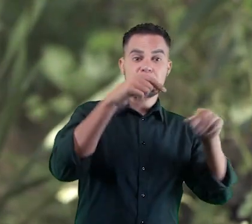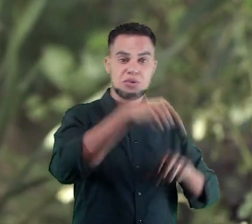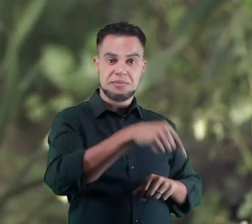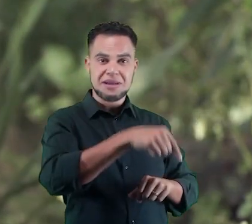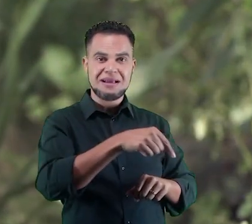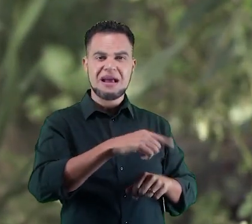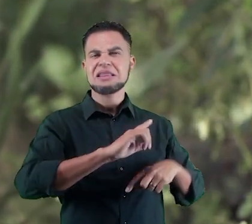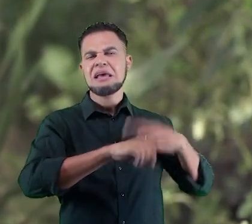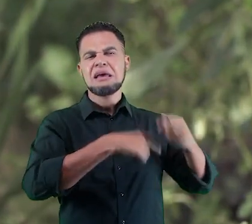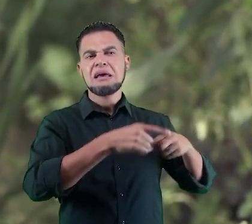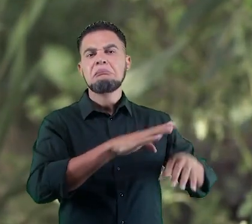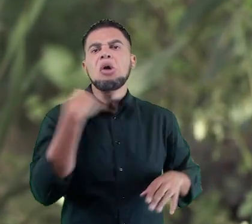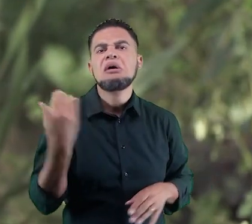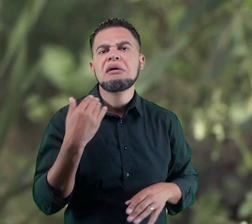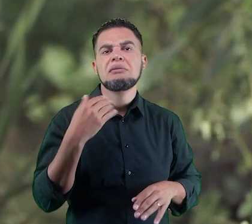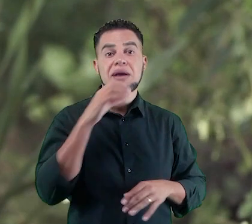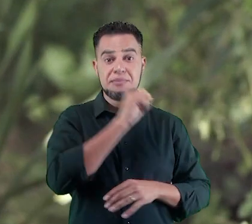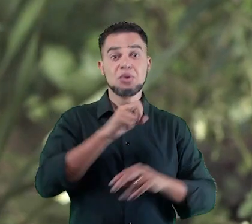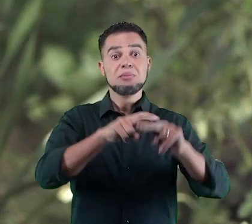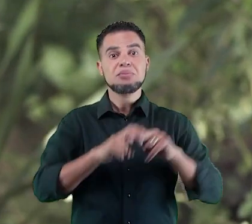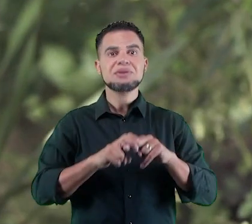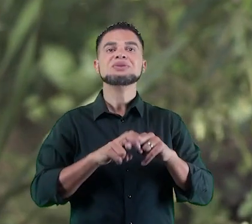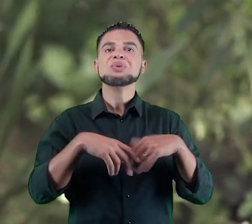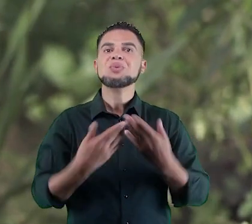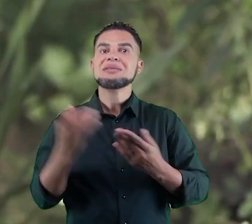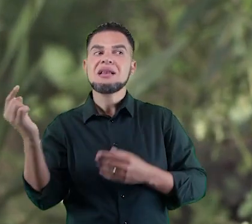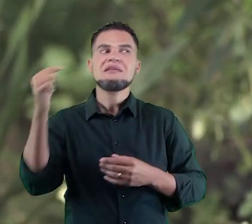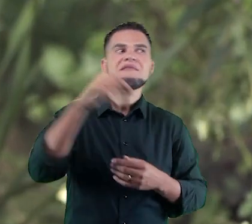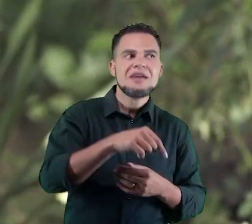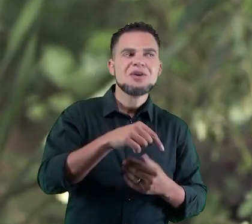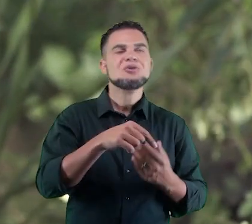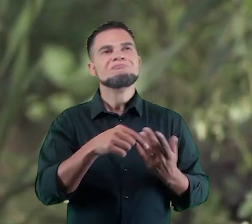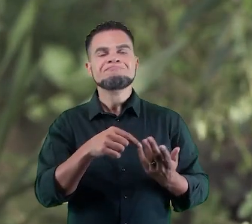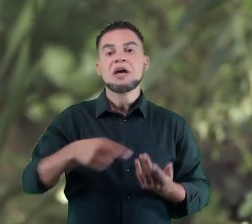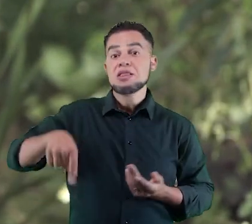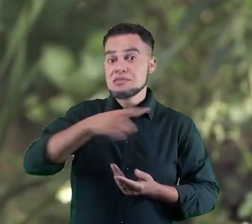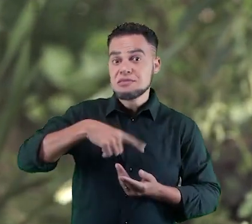and...she moved, and she passed away a little after that. But that was the reason why, once she came here,